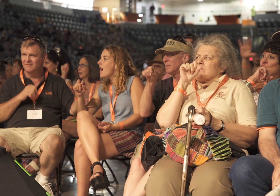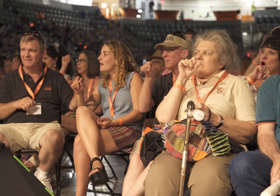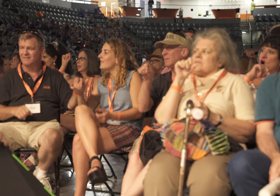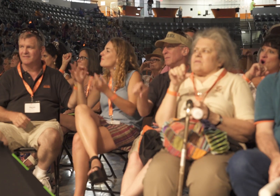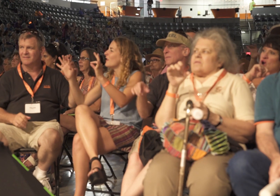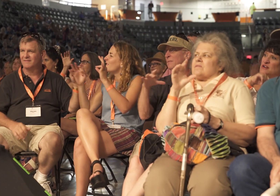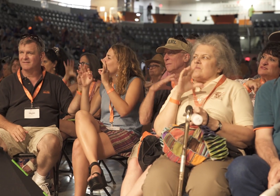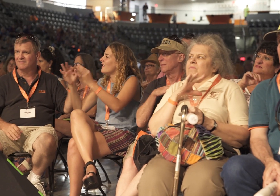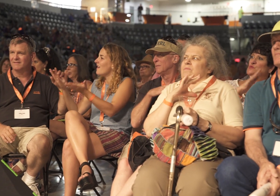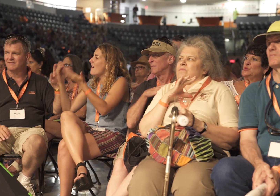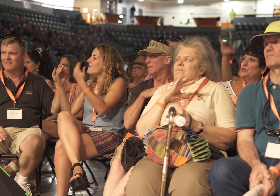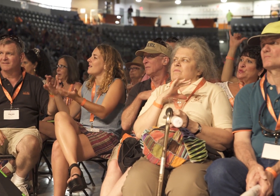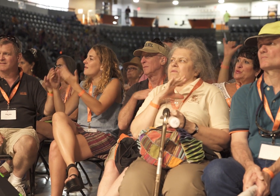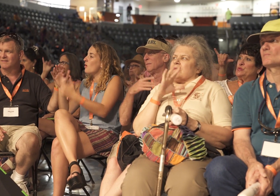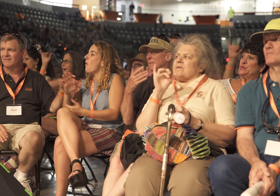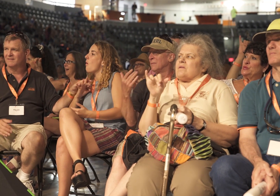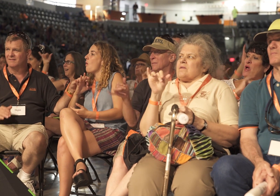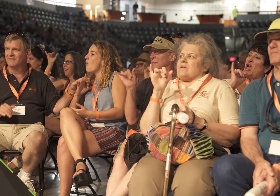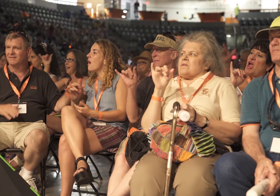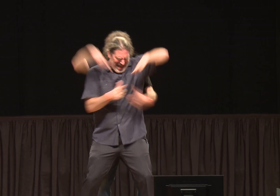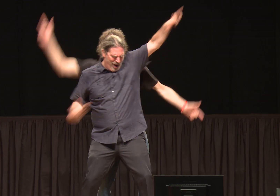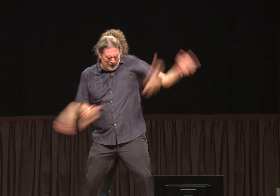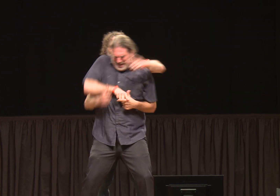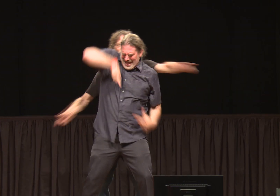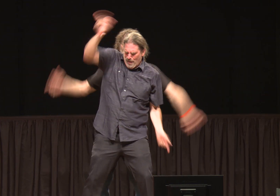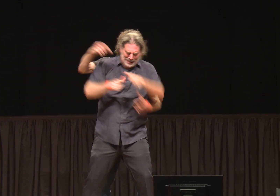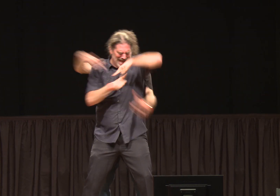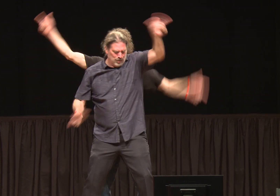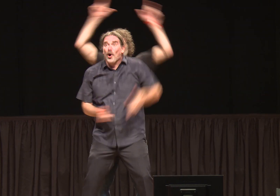I love this, it's perfect, come on, this is cool! Language! Language! Language!